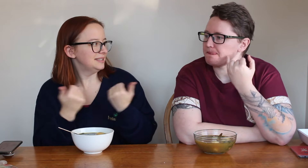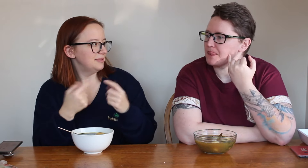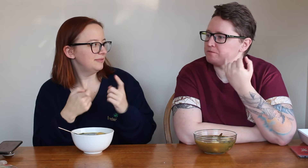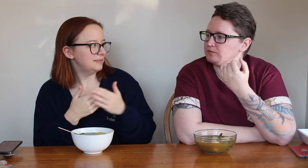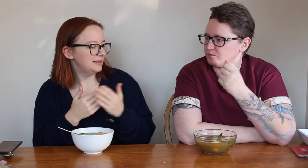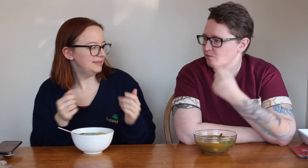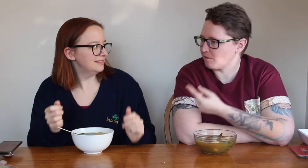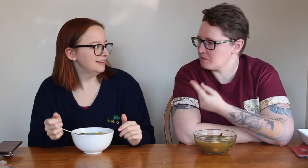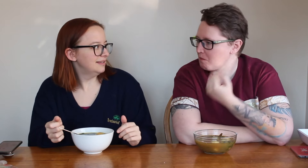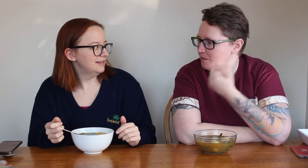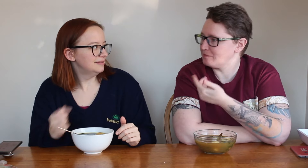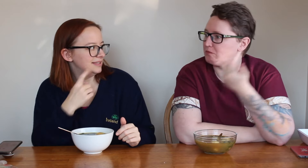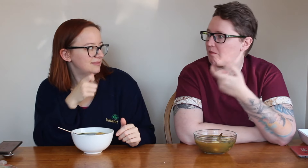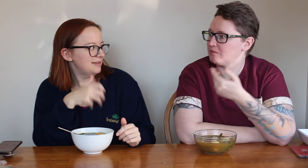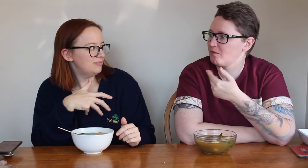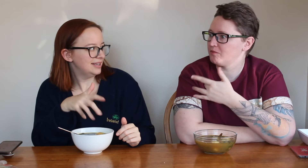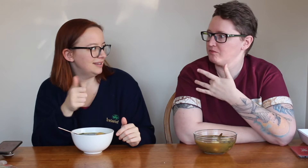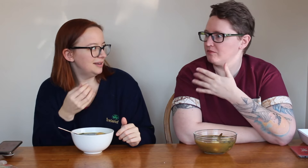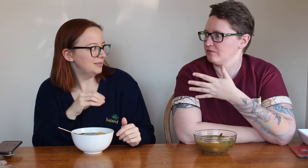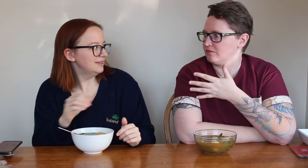Okay, the first one I'm not really sure exactly